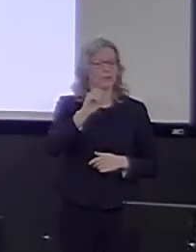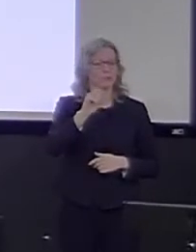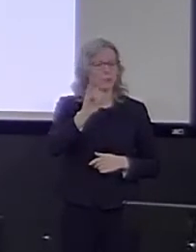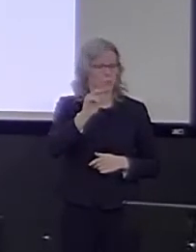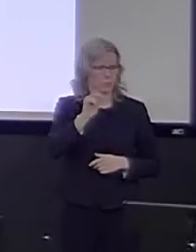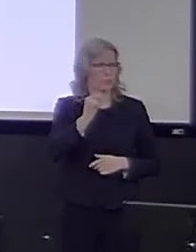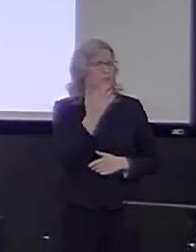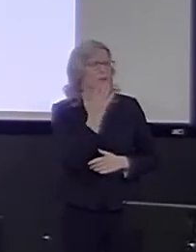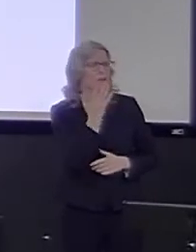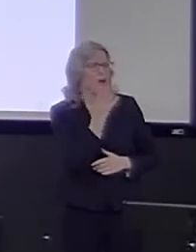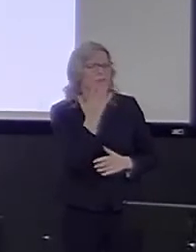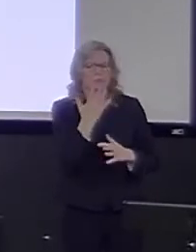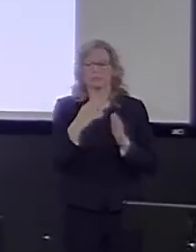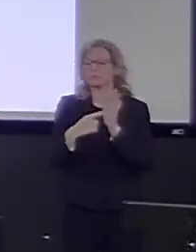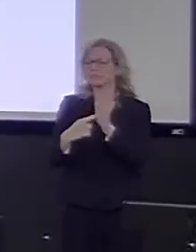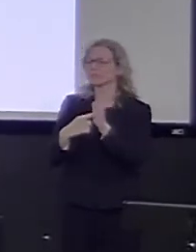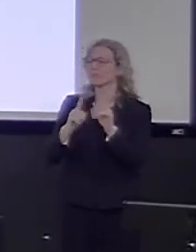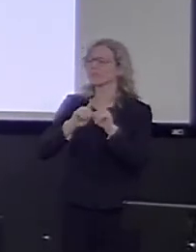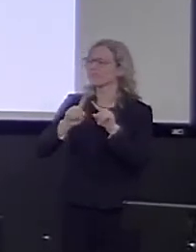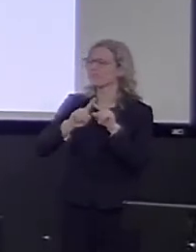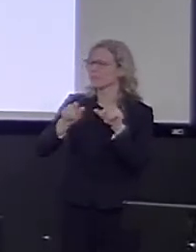the various areas that are shown,